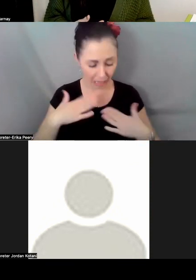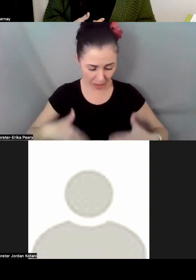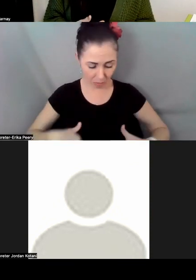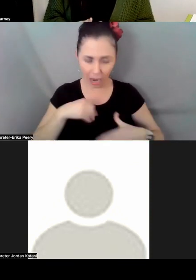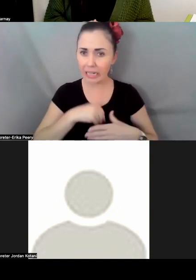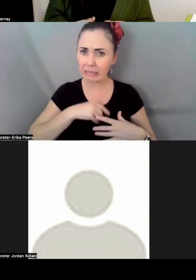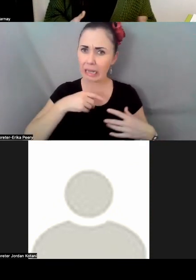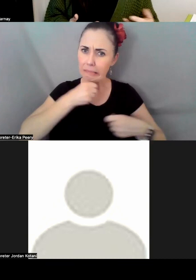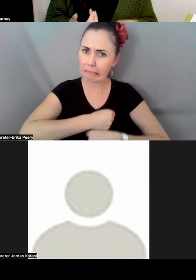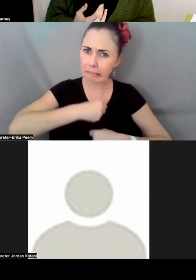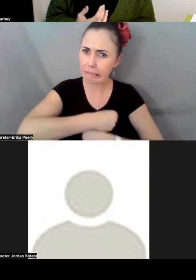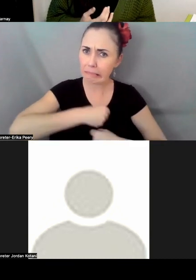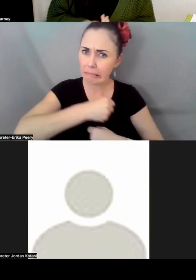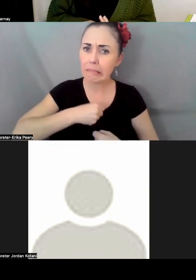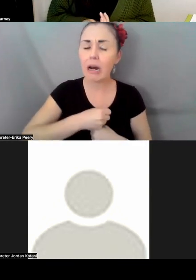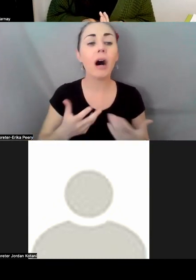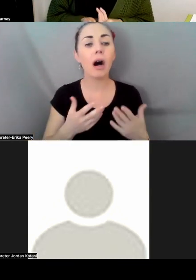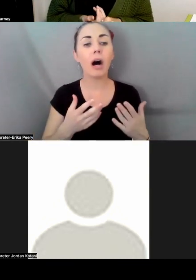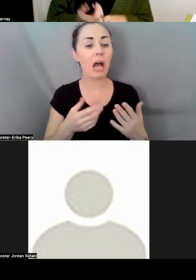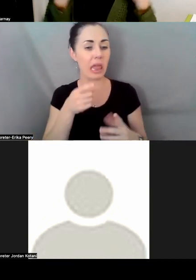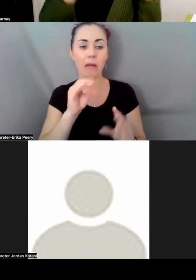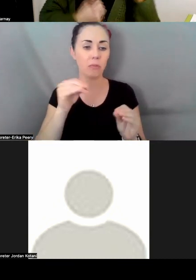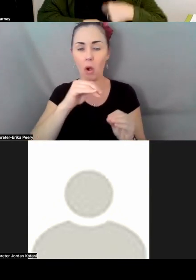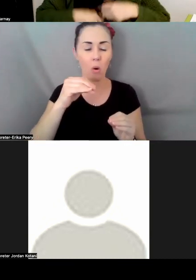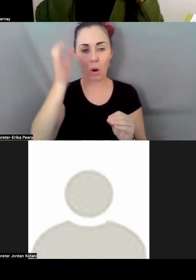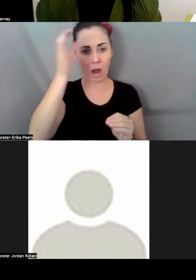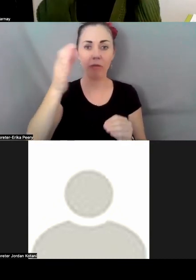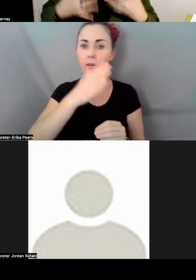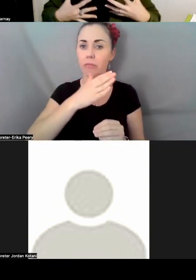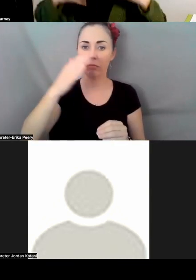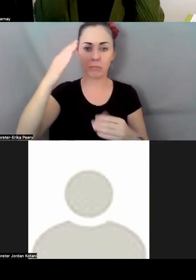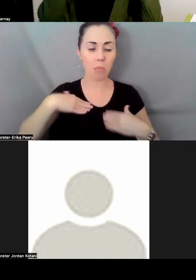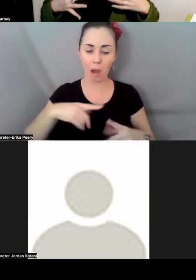and doesn't feel well. Not having awareness of body temperatures. Bundled, sweating body, have